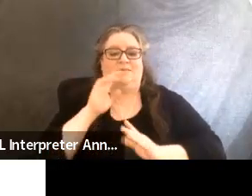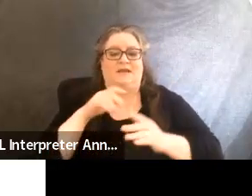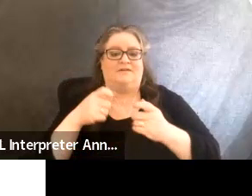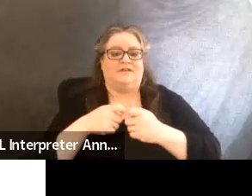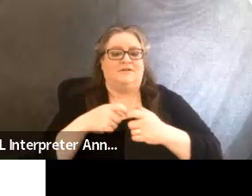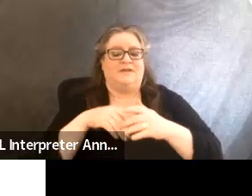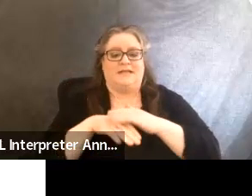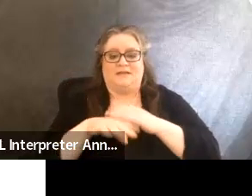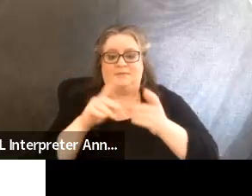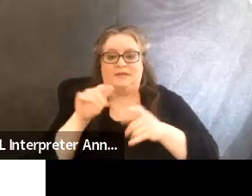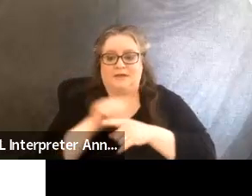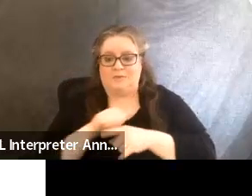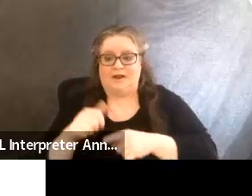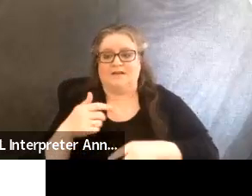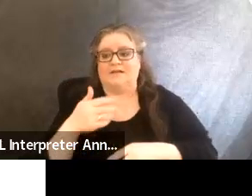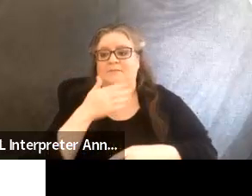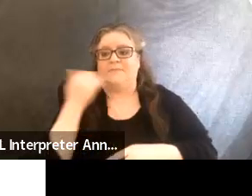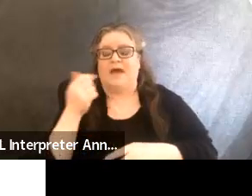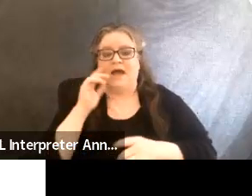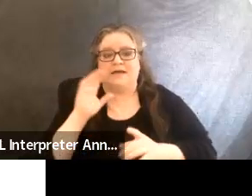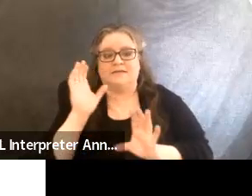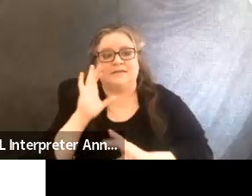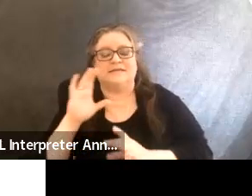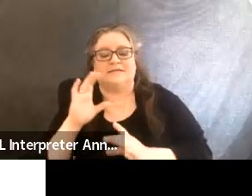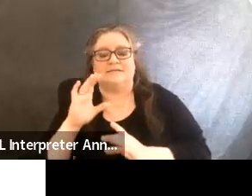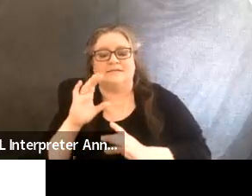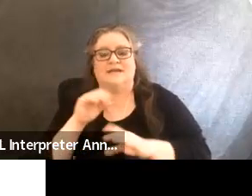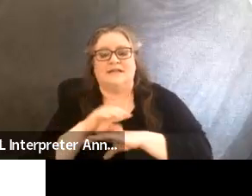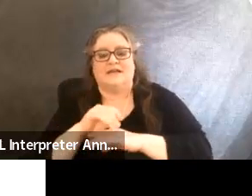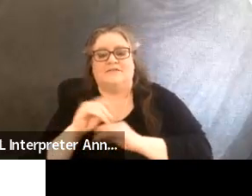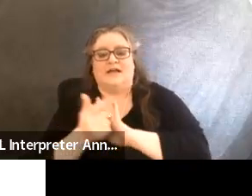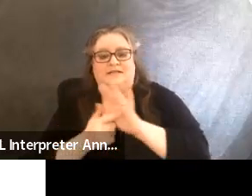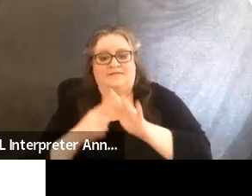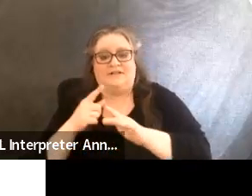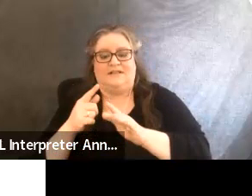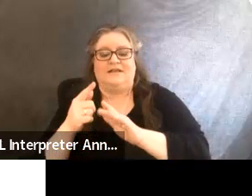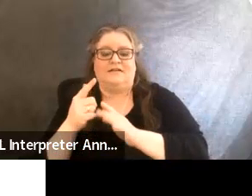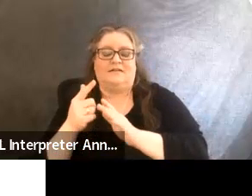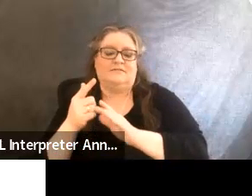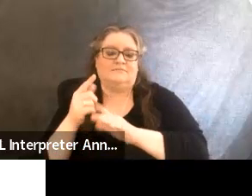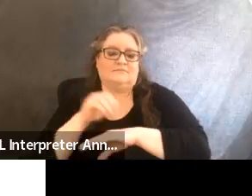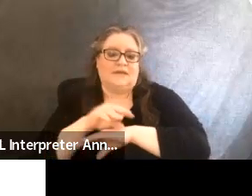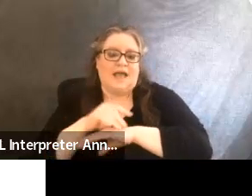it is best to seek the advice of qualified legal counsel. The information in this presentation